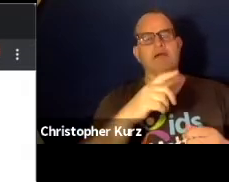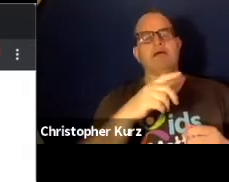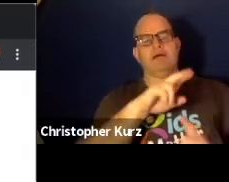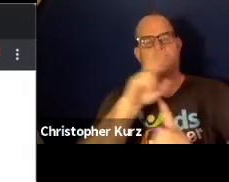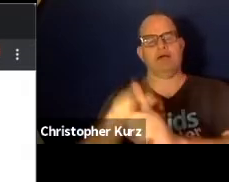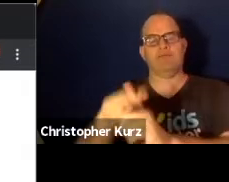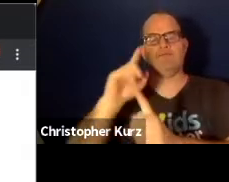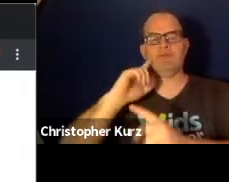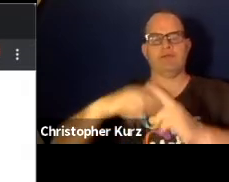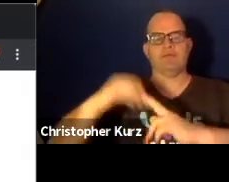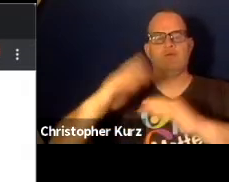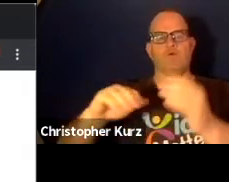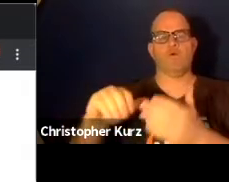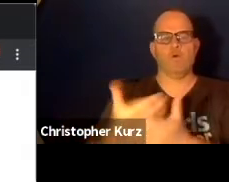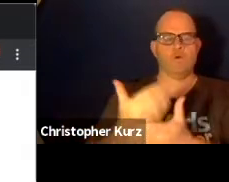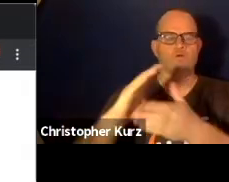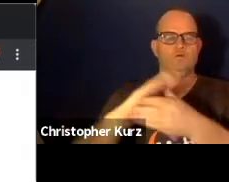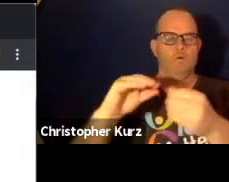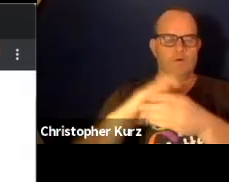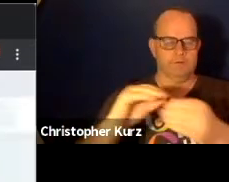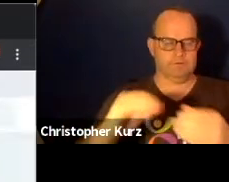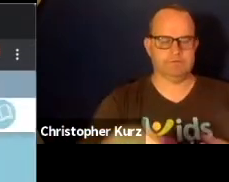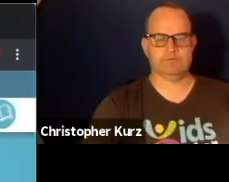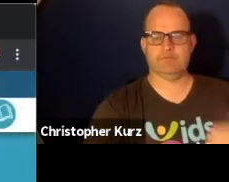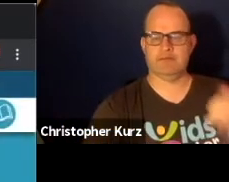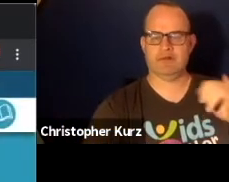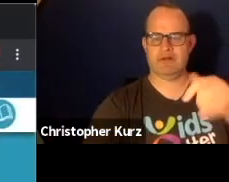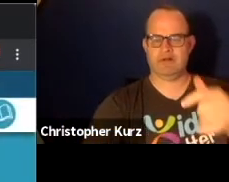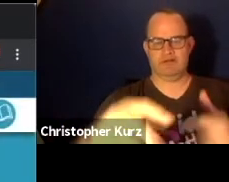So I'll show you here what the builder and editor function looks like